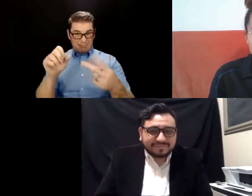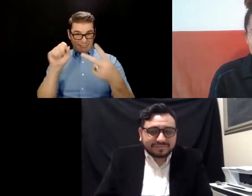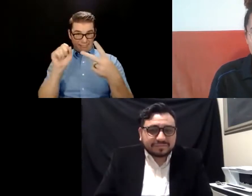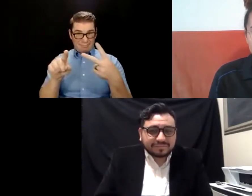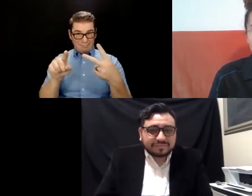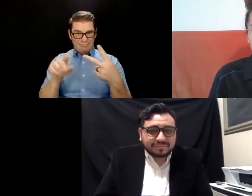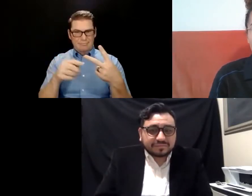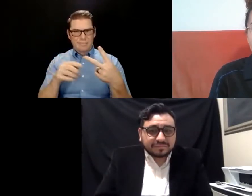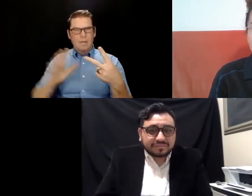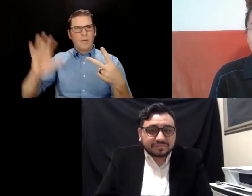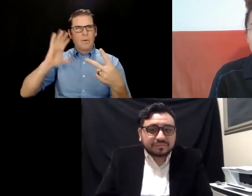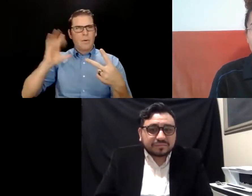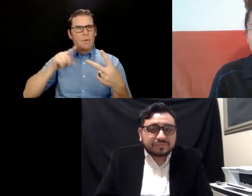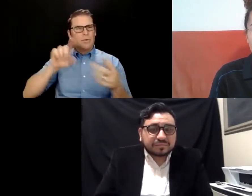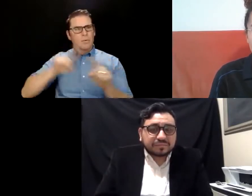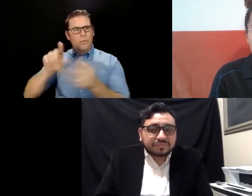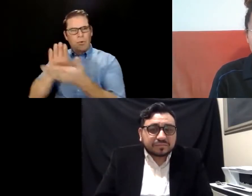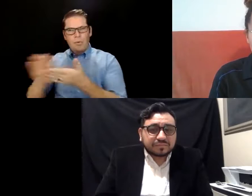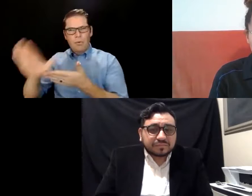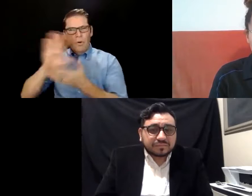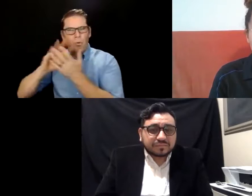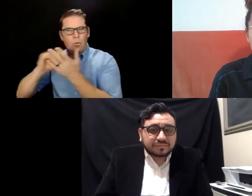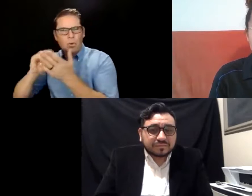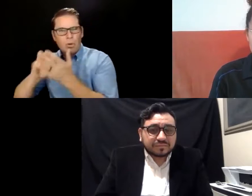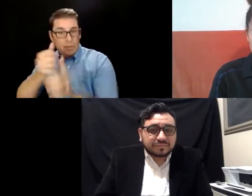college and what was the most challenging thing you encountered while pursuing your